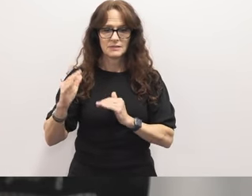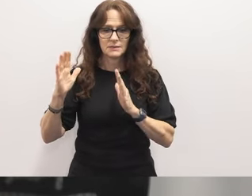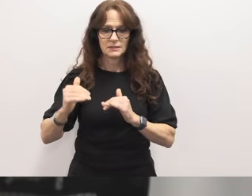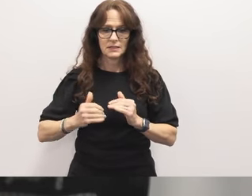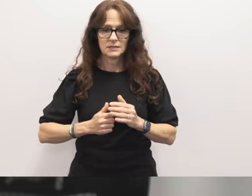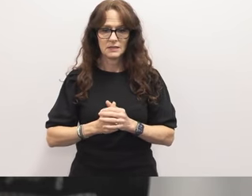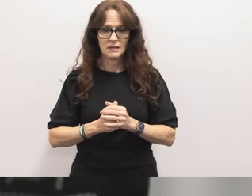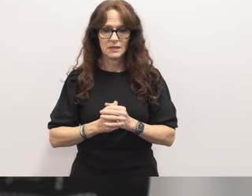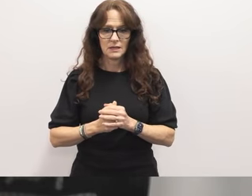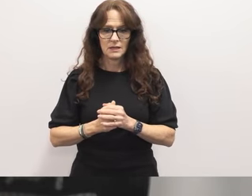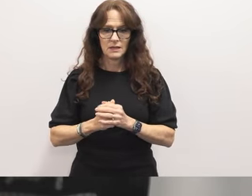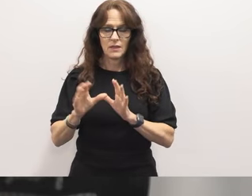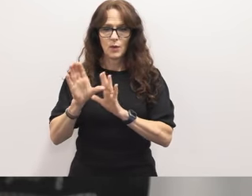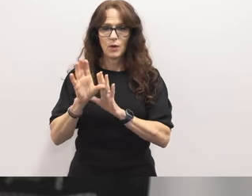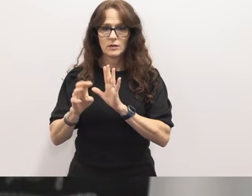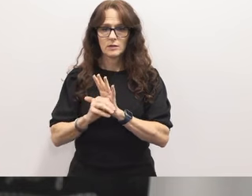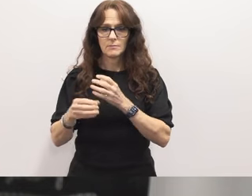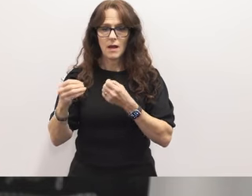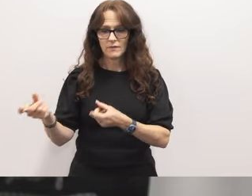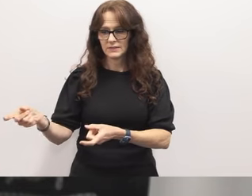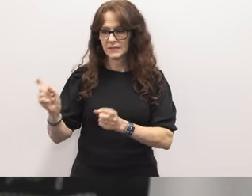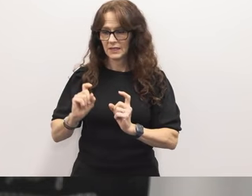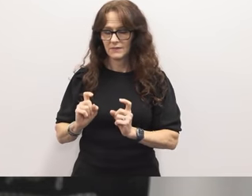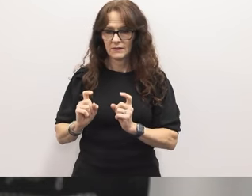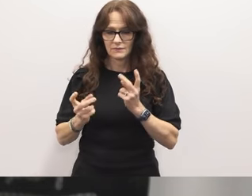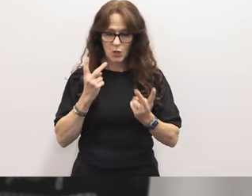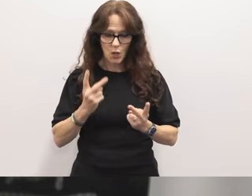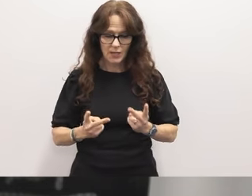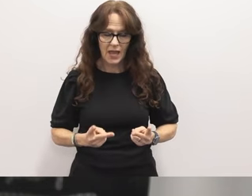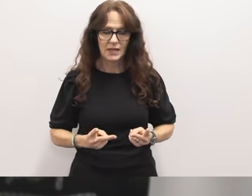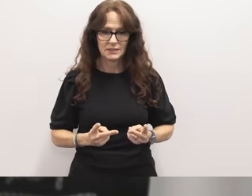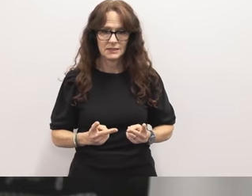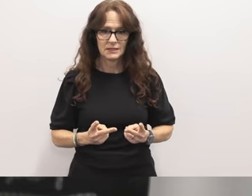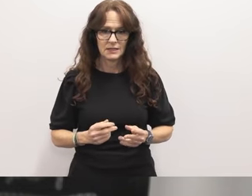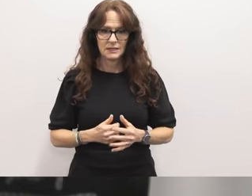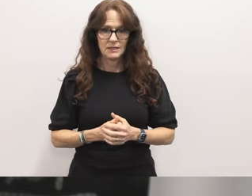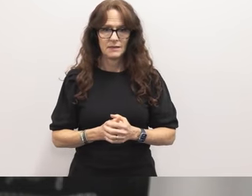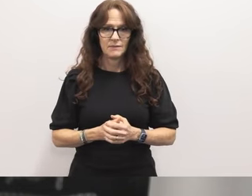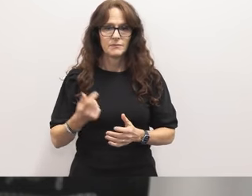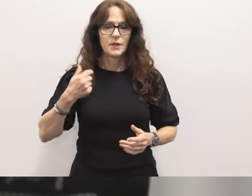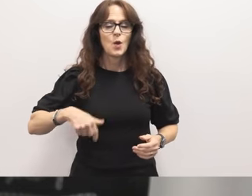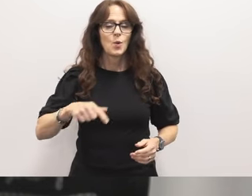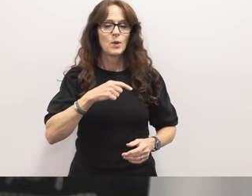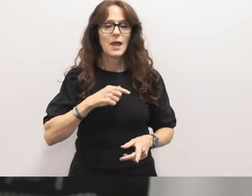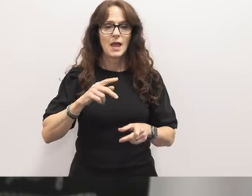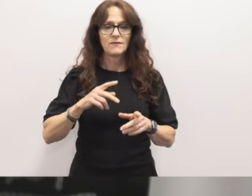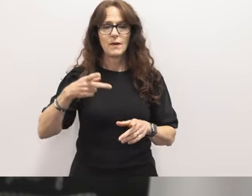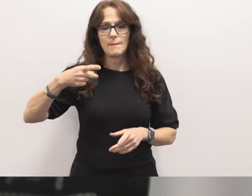that the curriculum office has given us to look at. We have a professional development cycle,